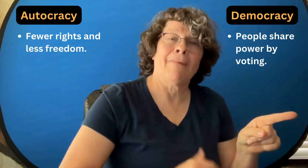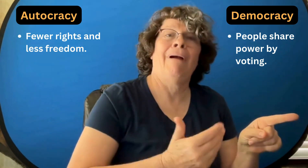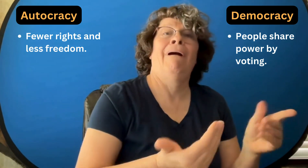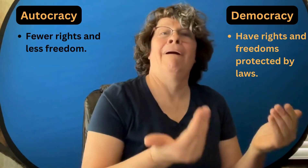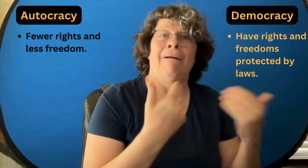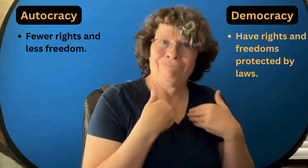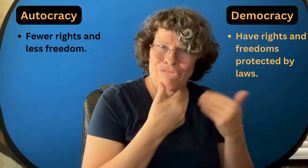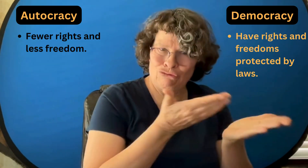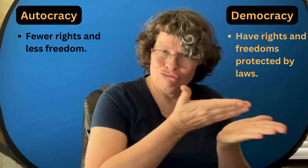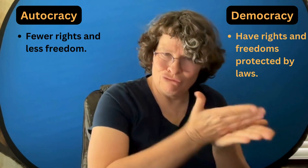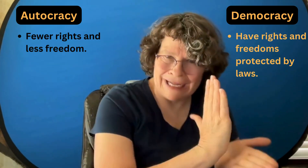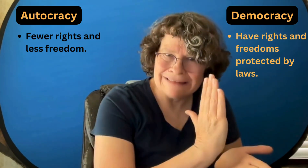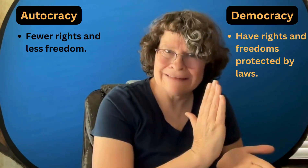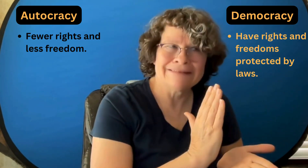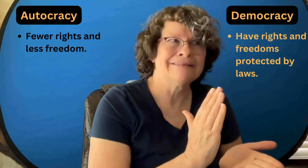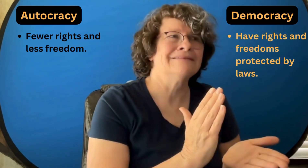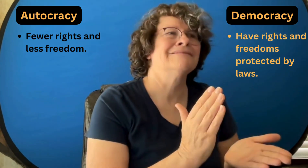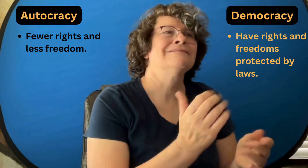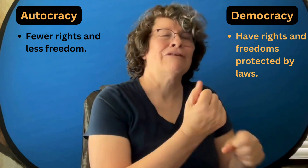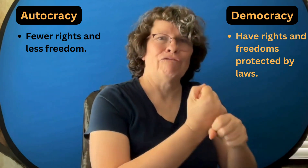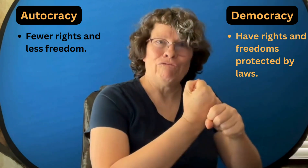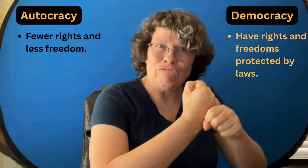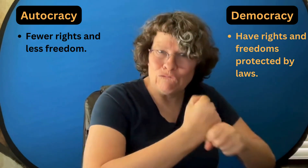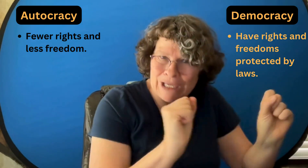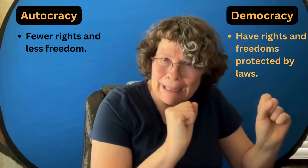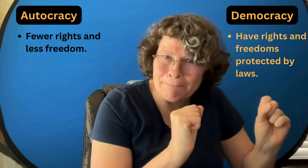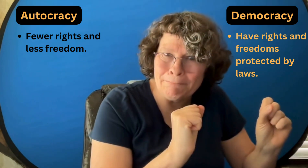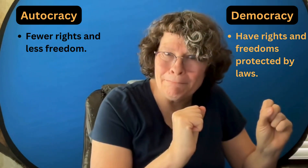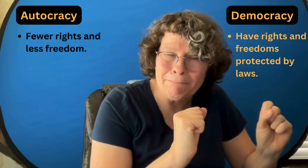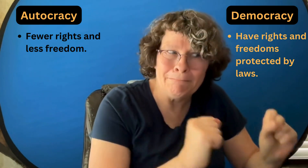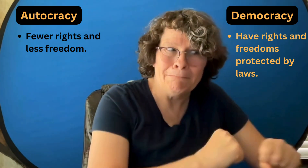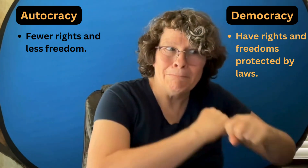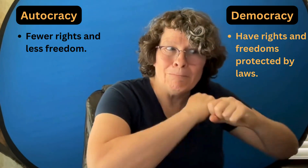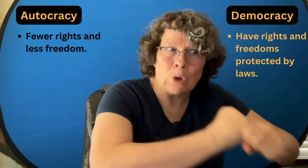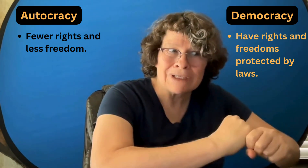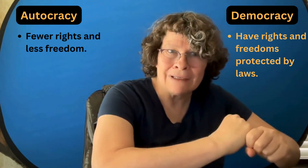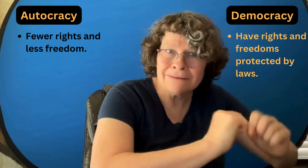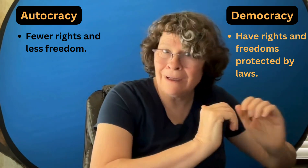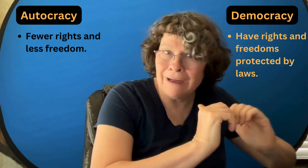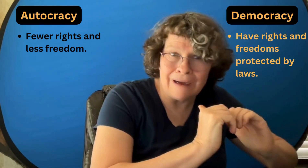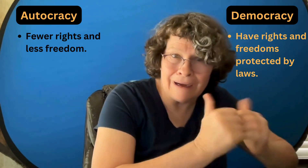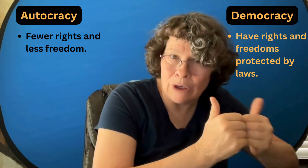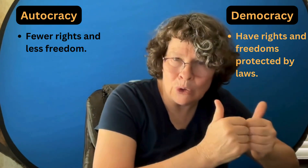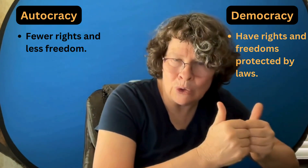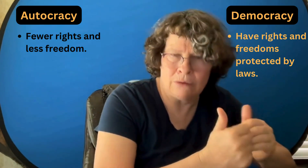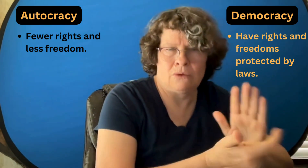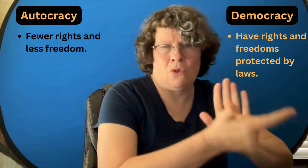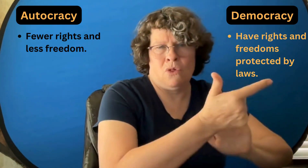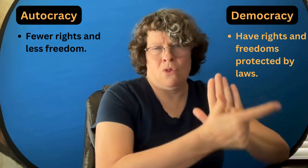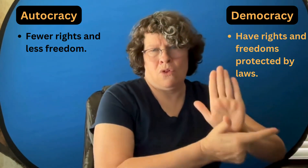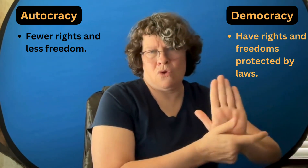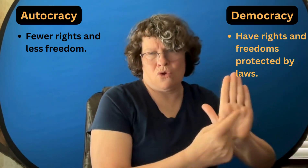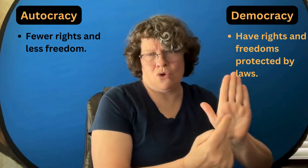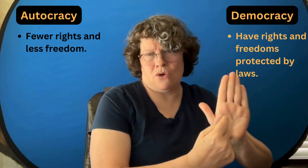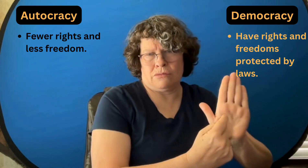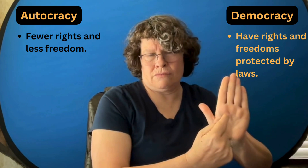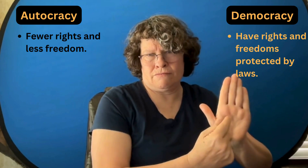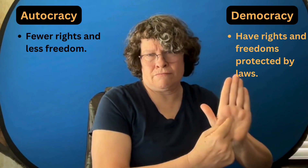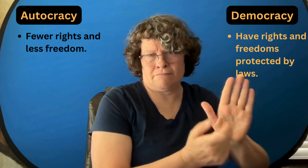Have rights and freedoms protected by laws.